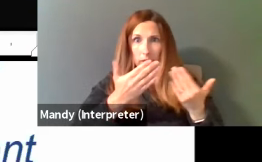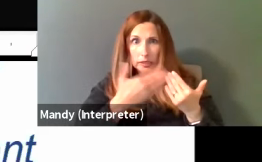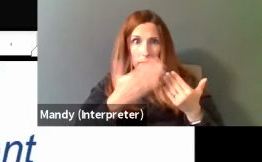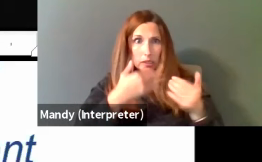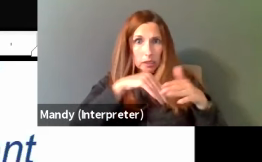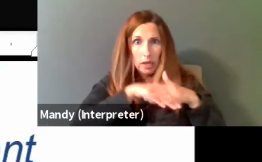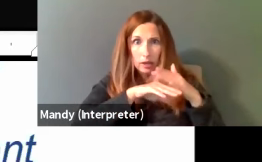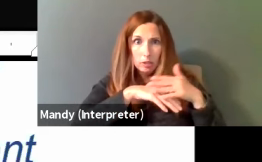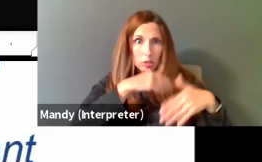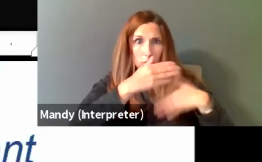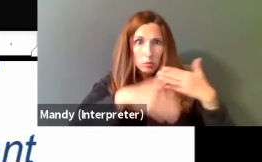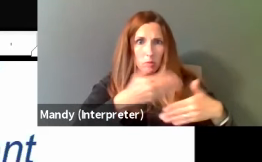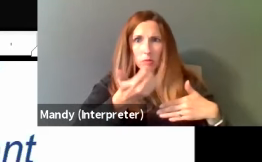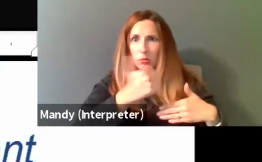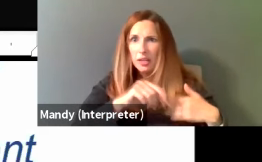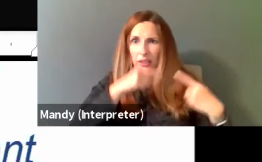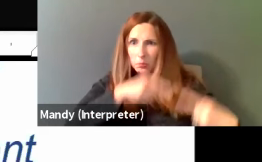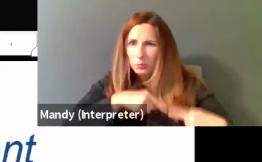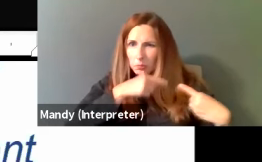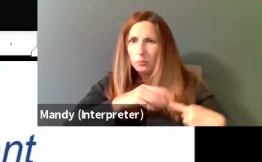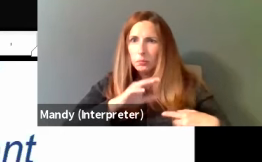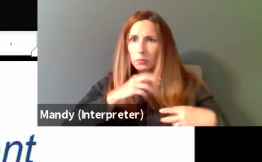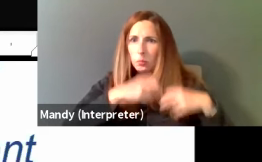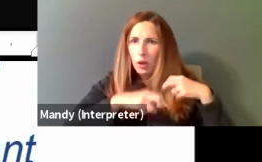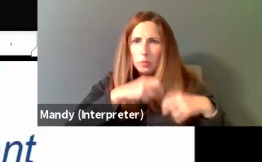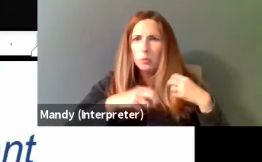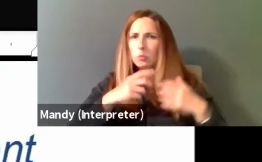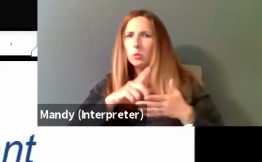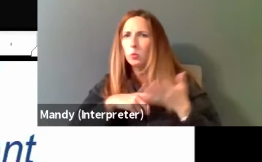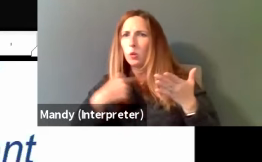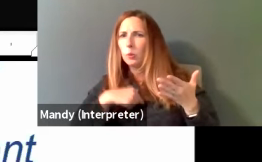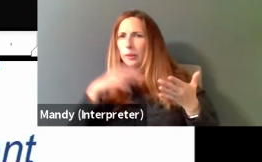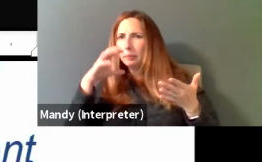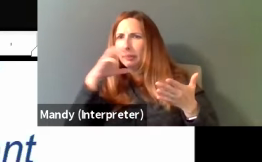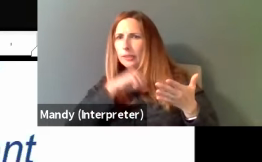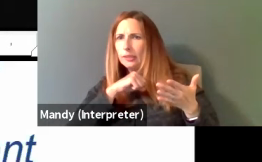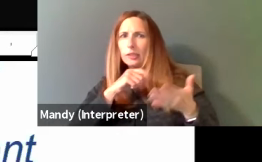Were there any glitches what's missing? What would you like to see more of?